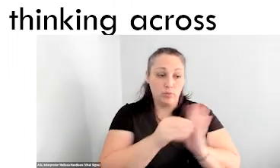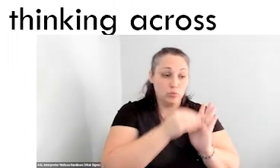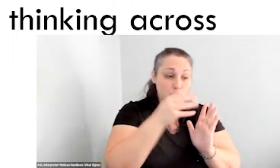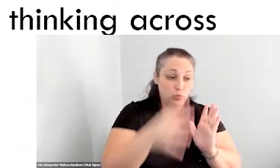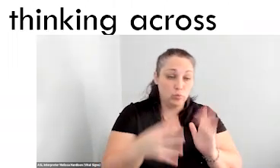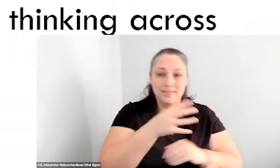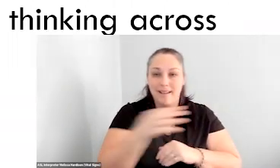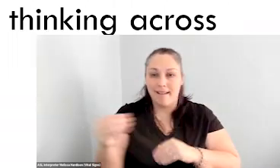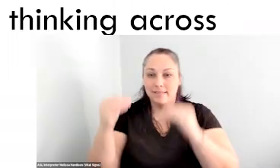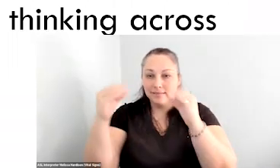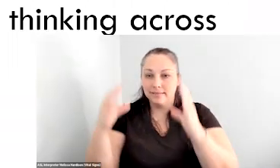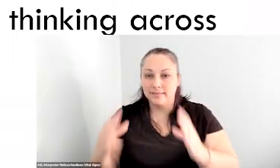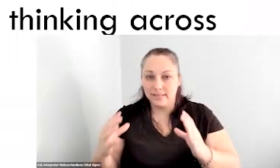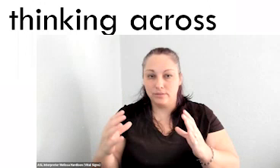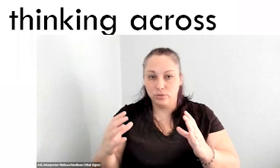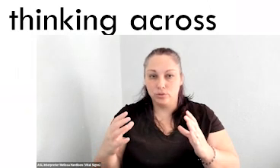of STEM education innovations and approaches.